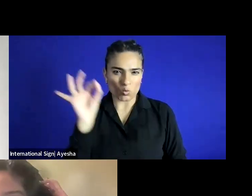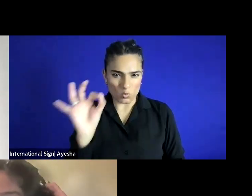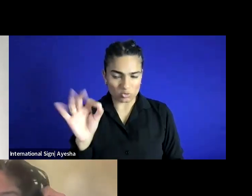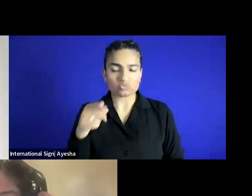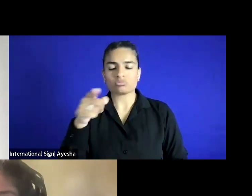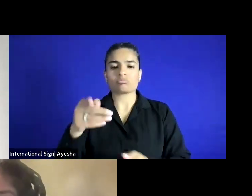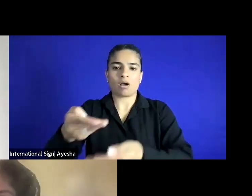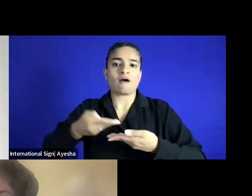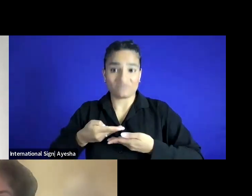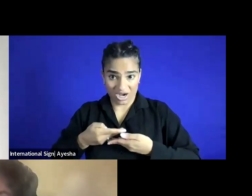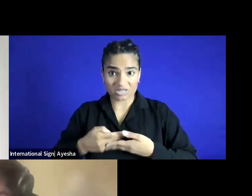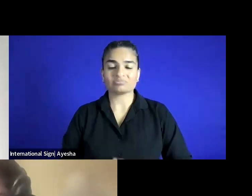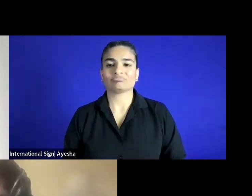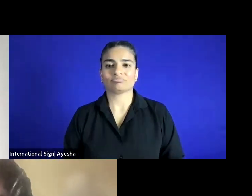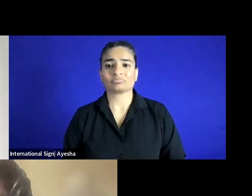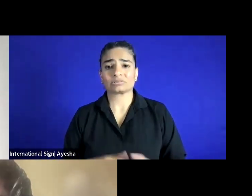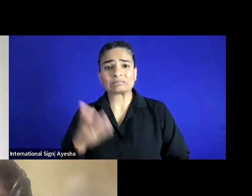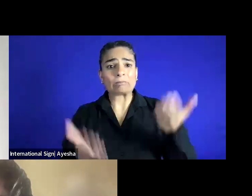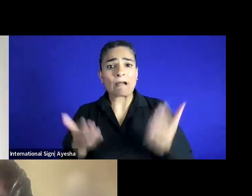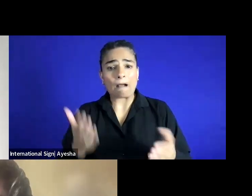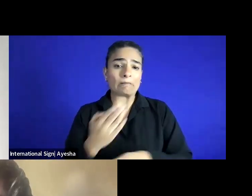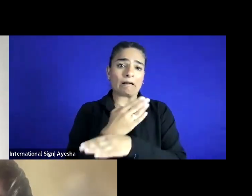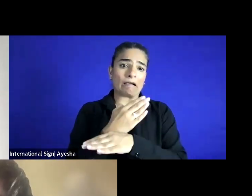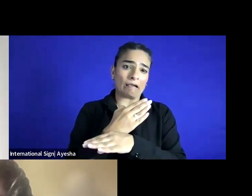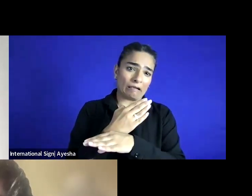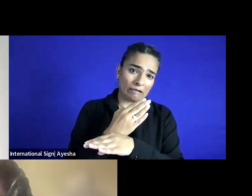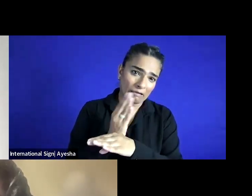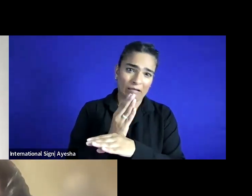So do check your, check your spam folder.